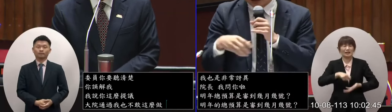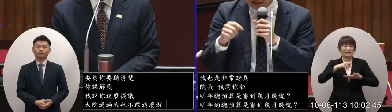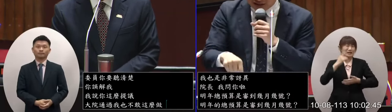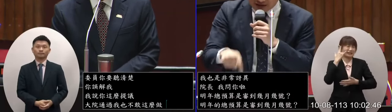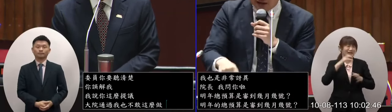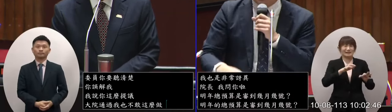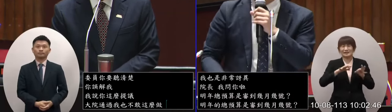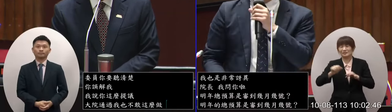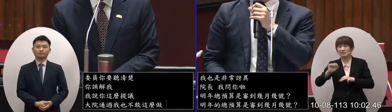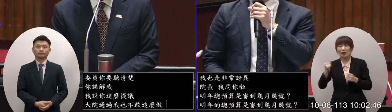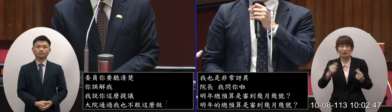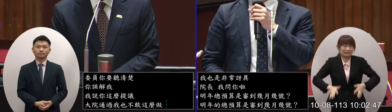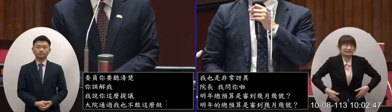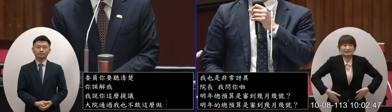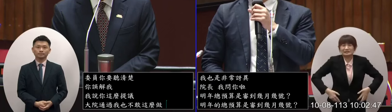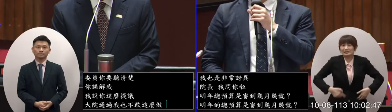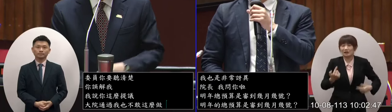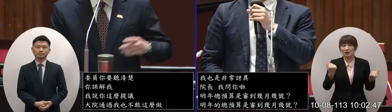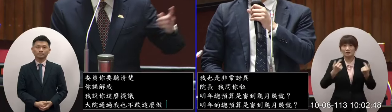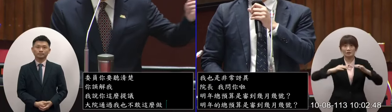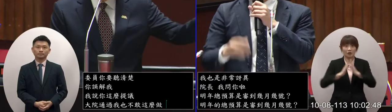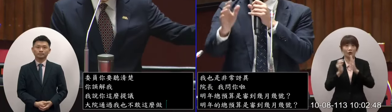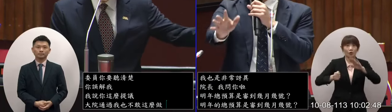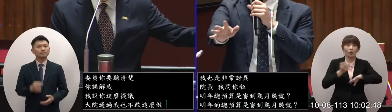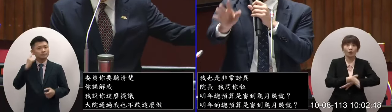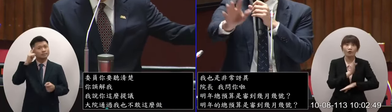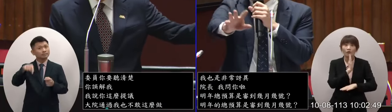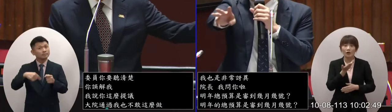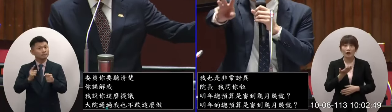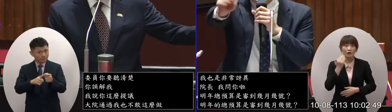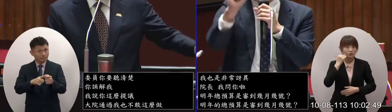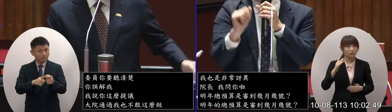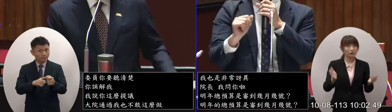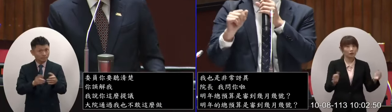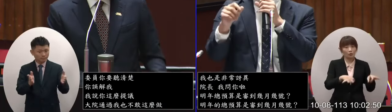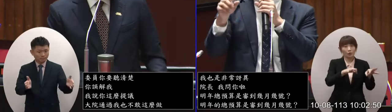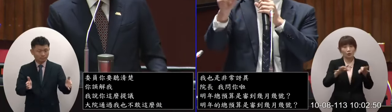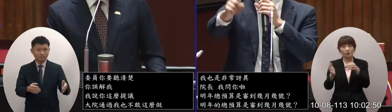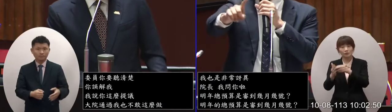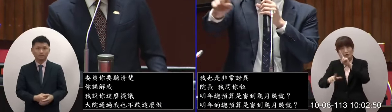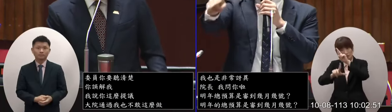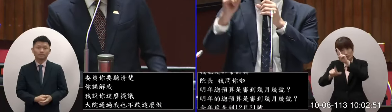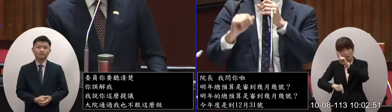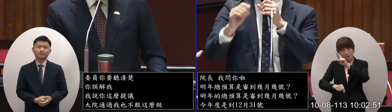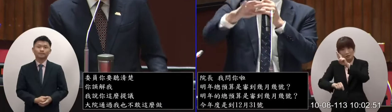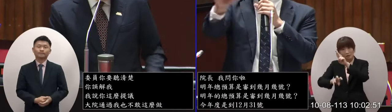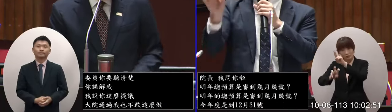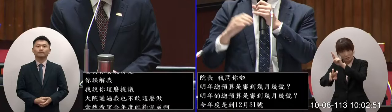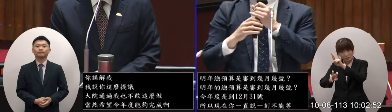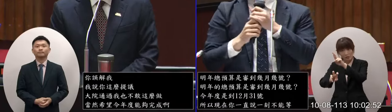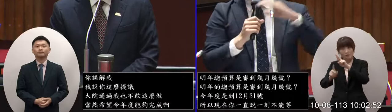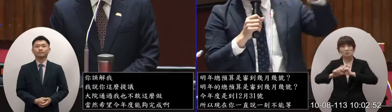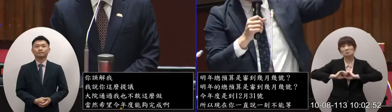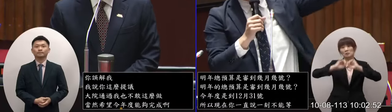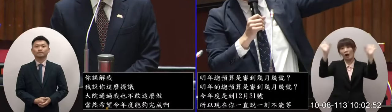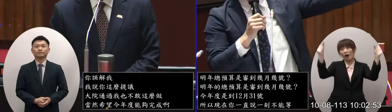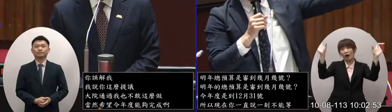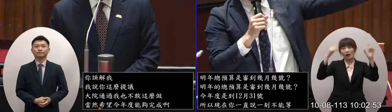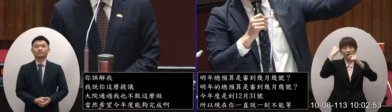as if it needs to be passed now. If by December 30th you tell everyone about next year’s water control budget